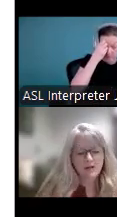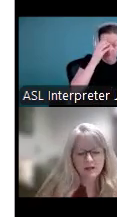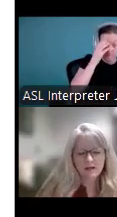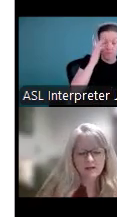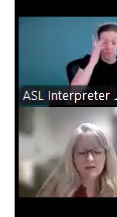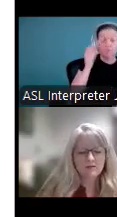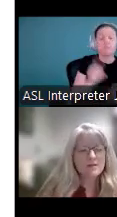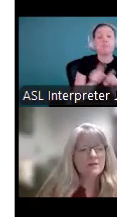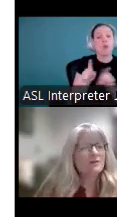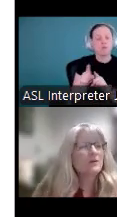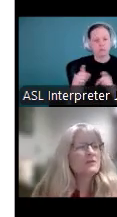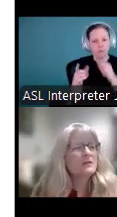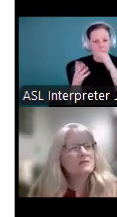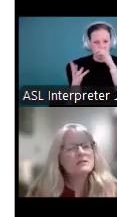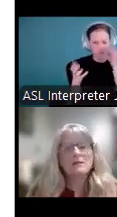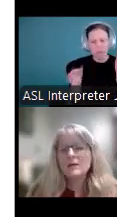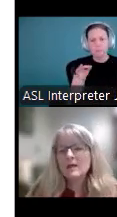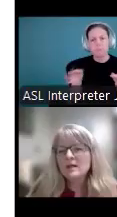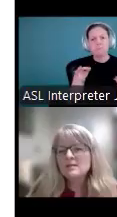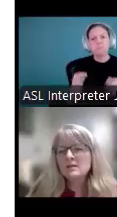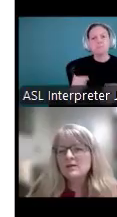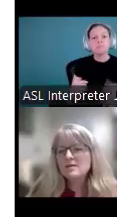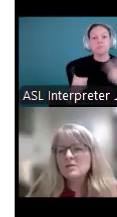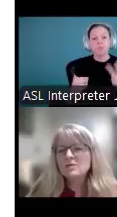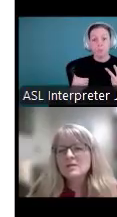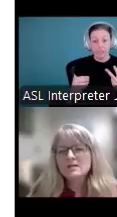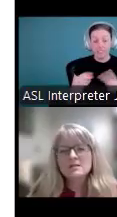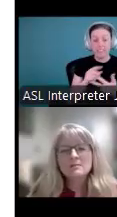talking, there's the three senses that we consider as OTs